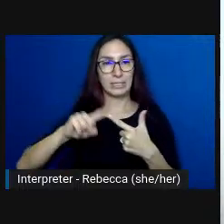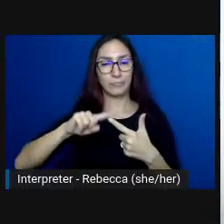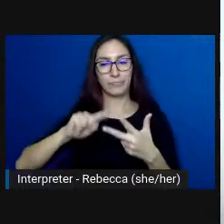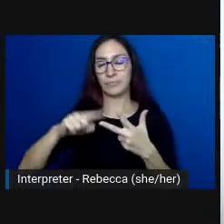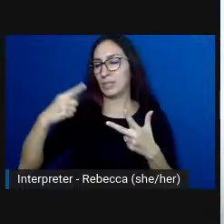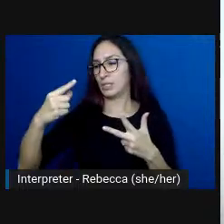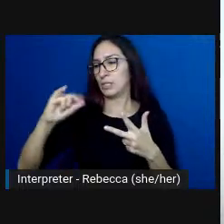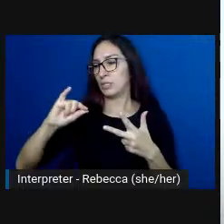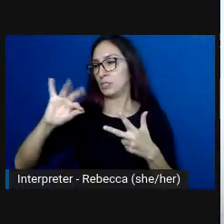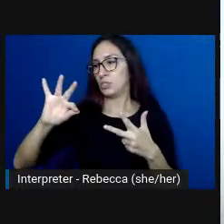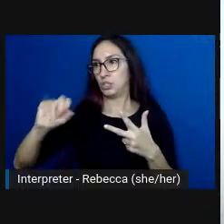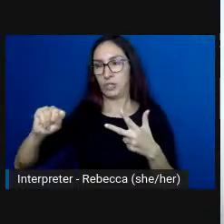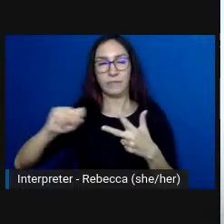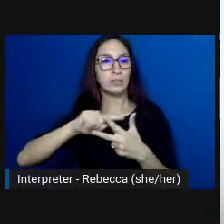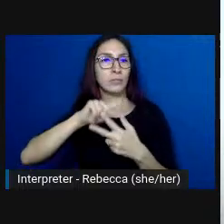These descriptions can define photos,